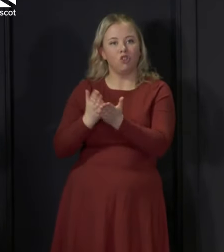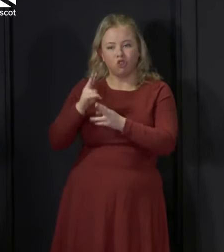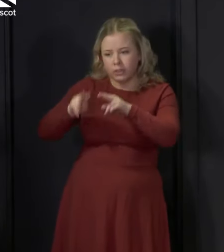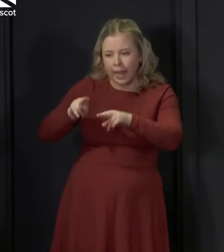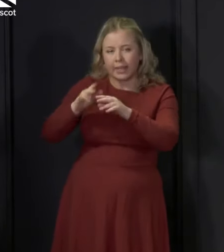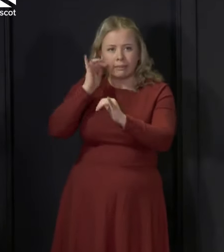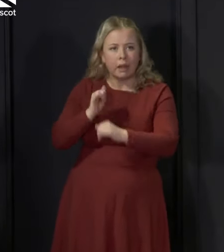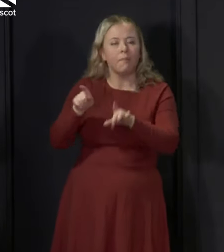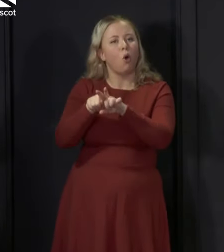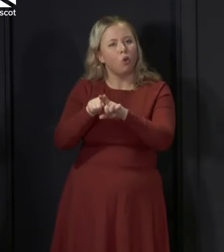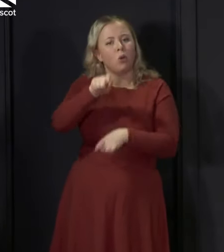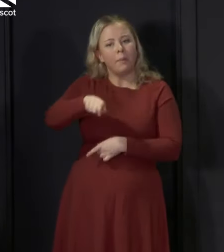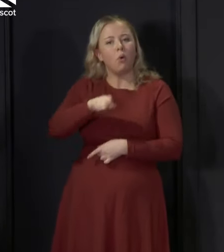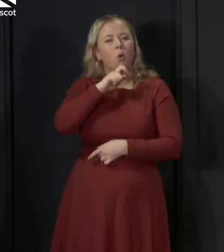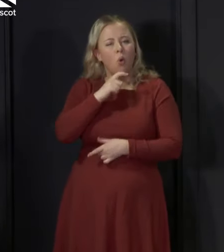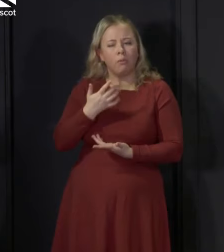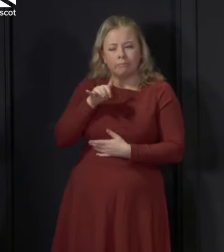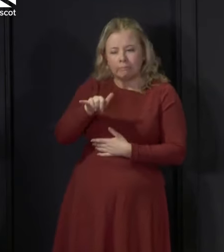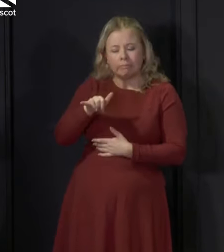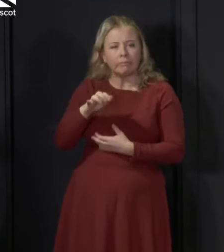deaths which are presumed to be linked to the virus.